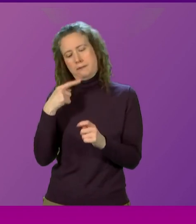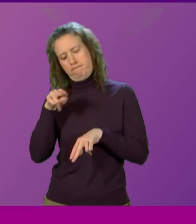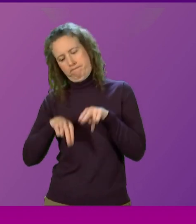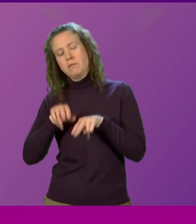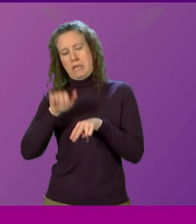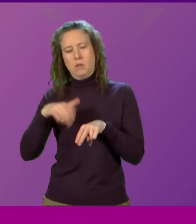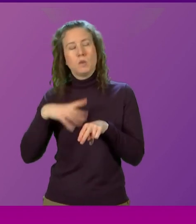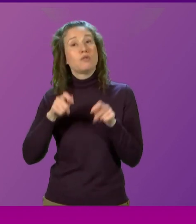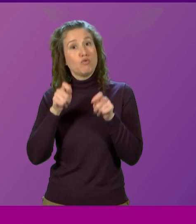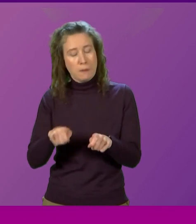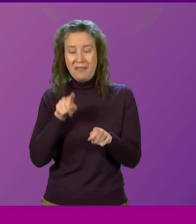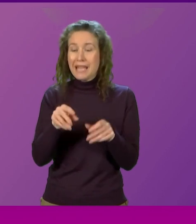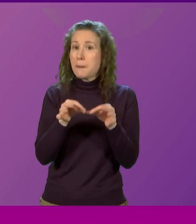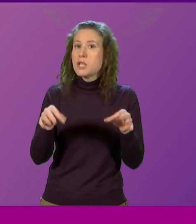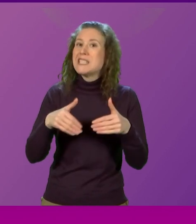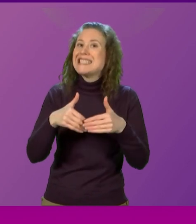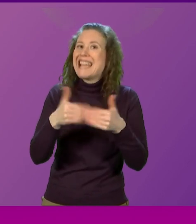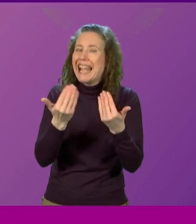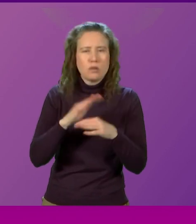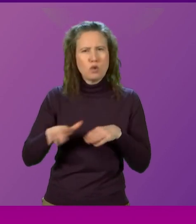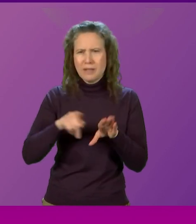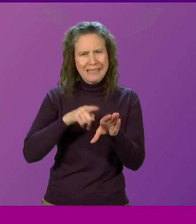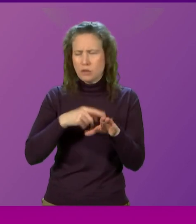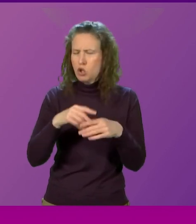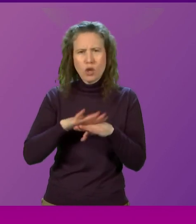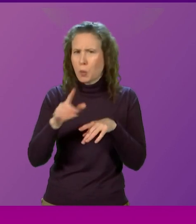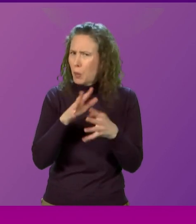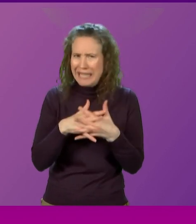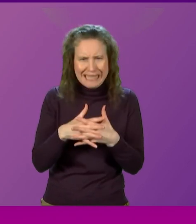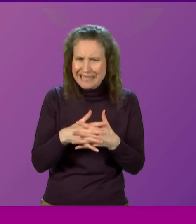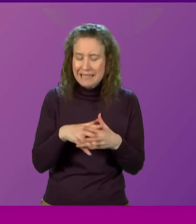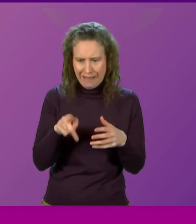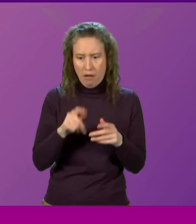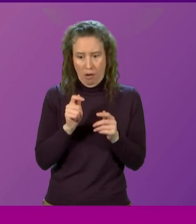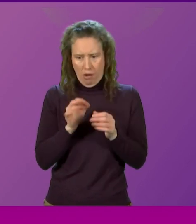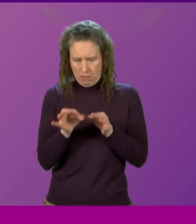been made is measured in days, not in weeks and certainly not in months—